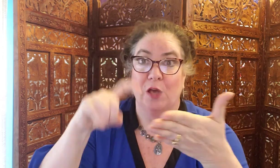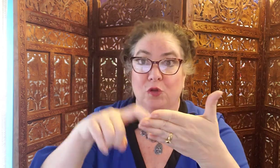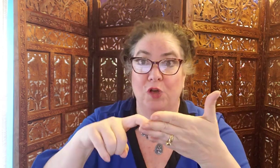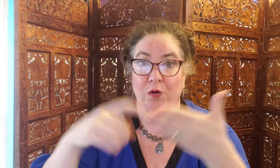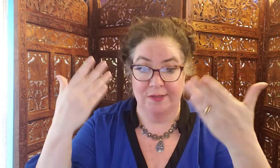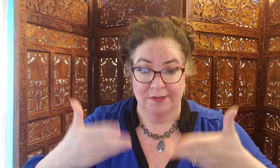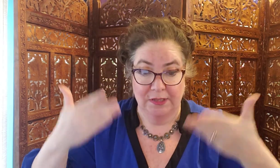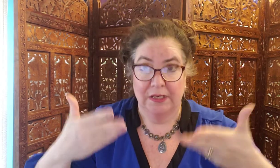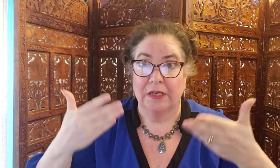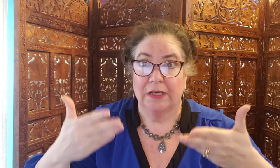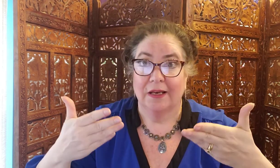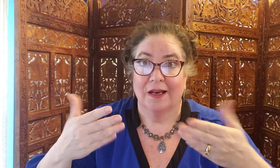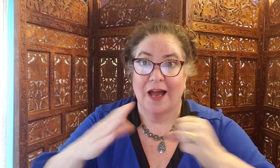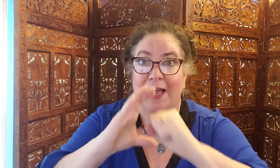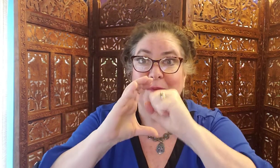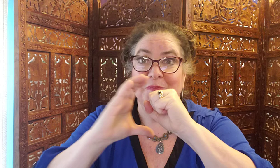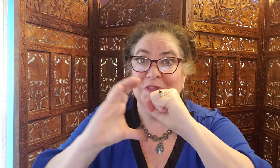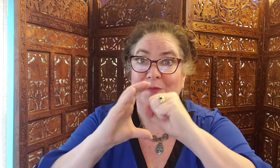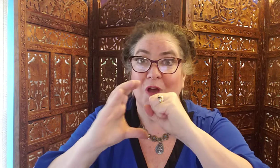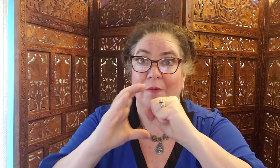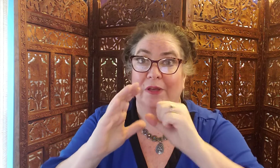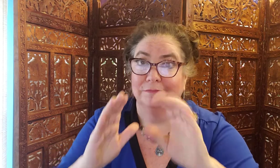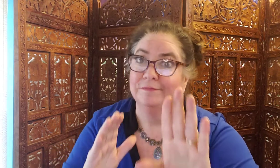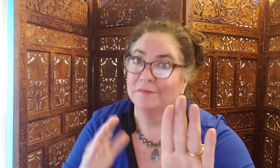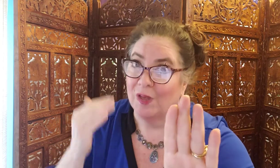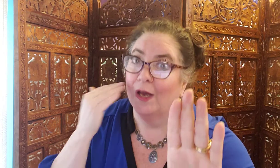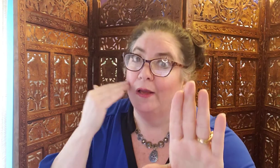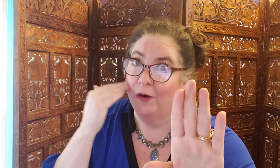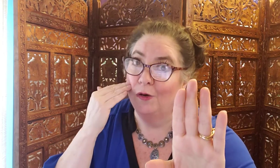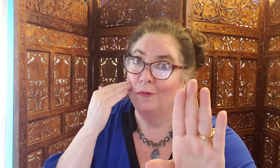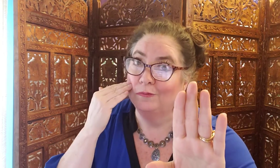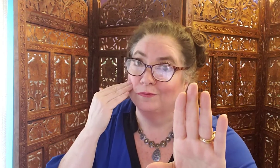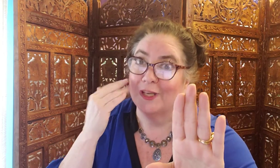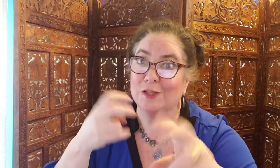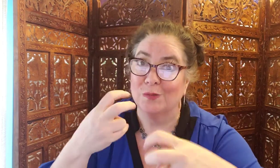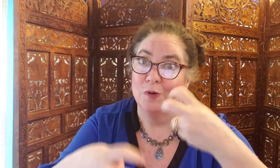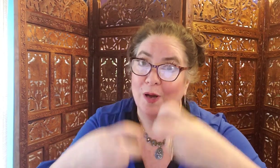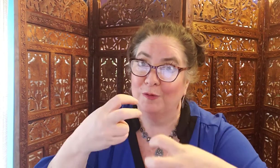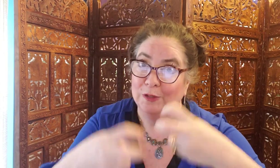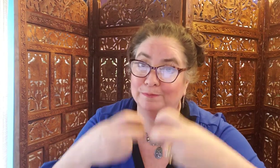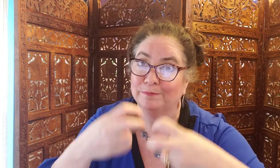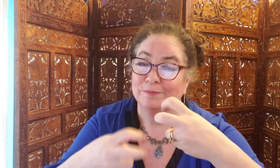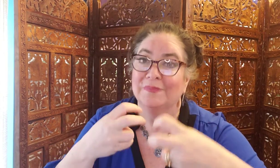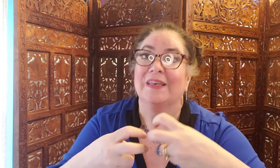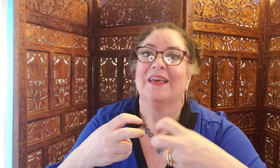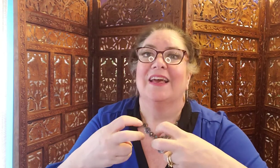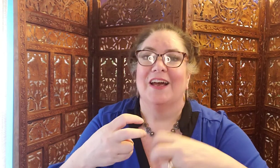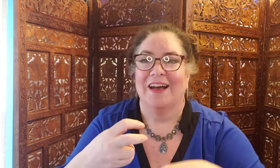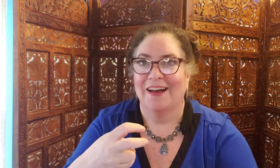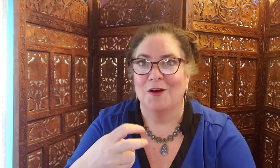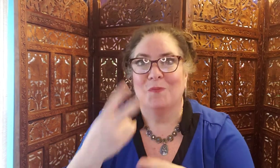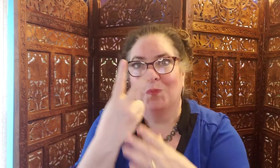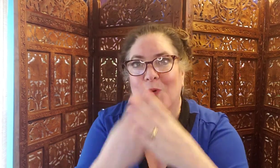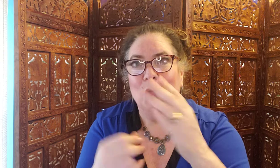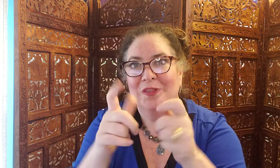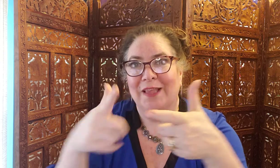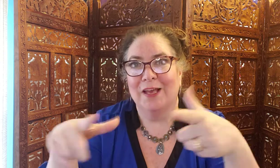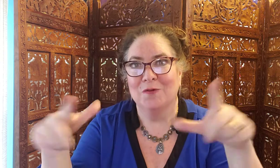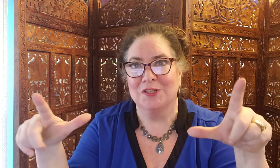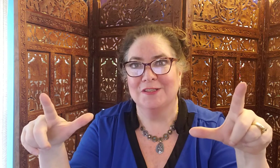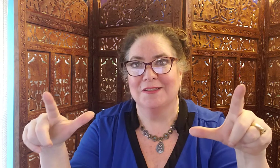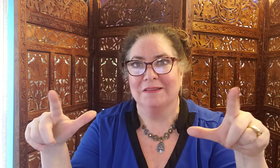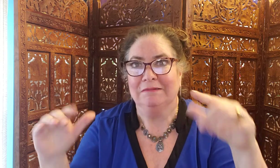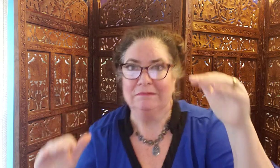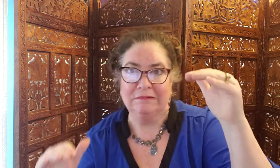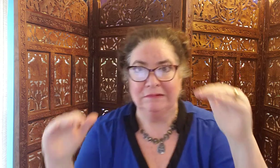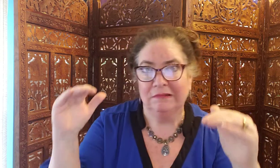Now you'll notice I am sim comming, I know it's a problem for both languages.. they